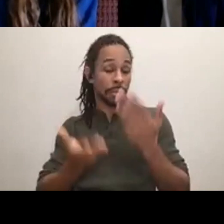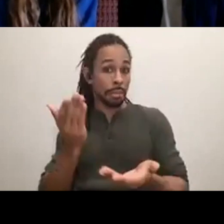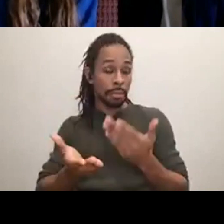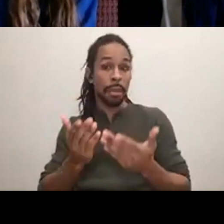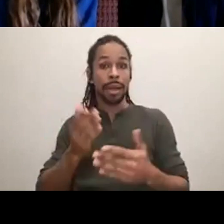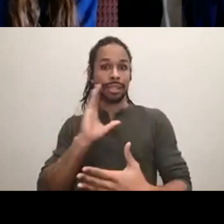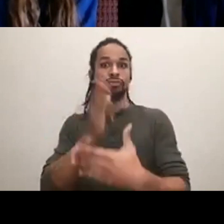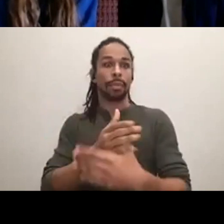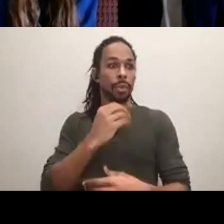into the composition.]